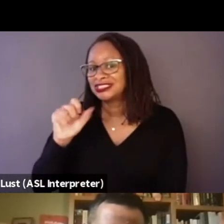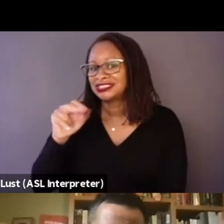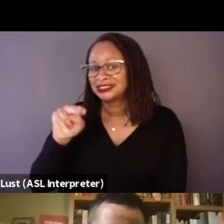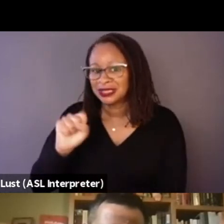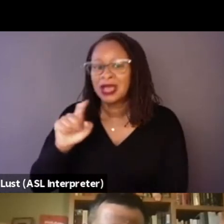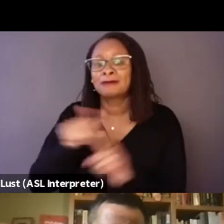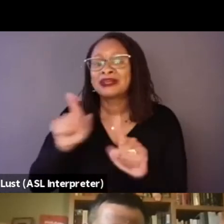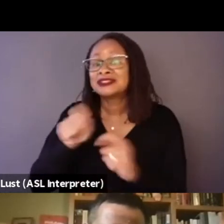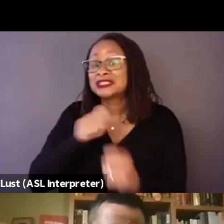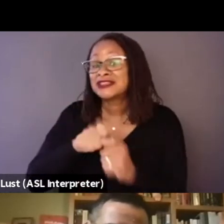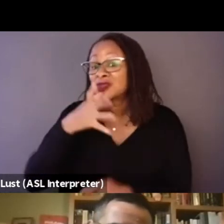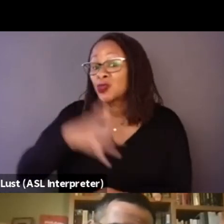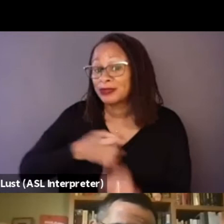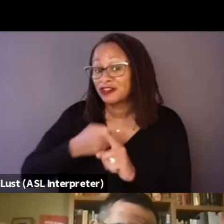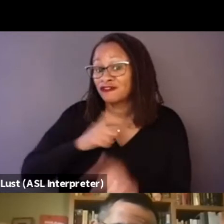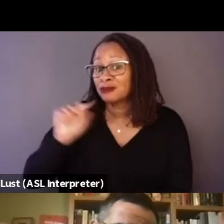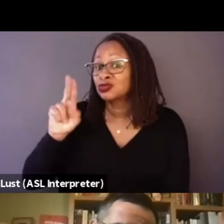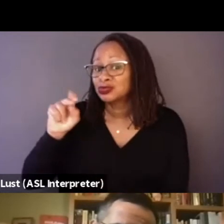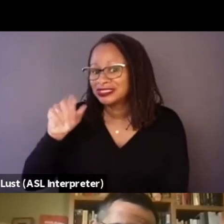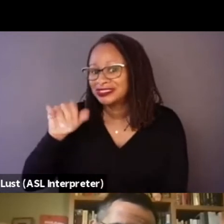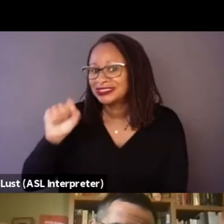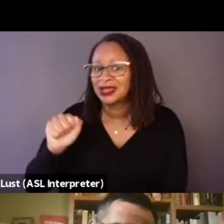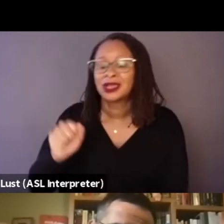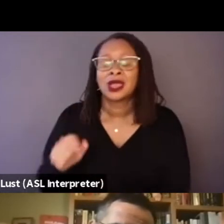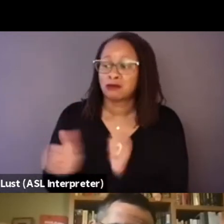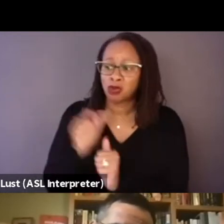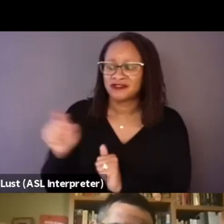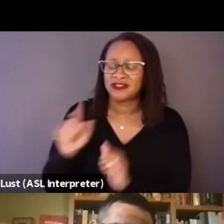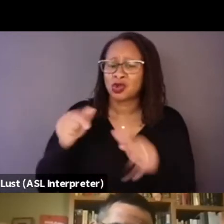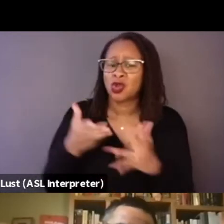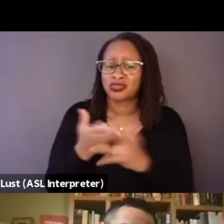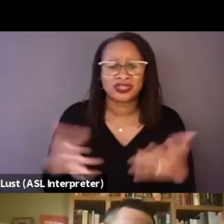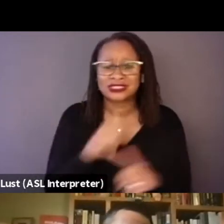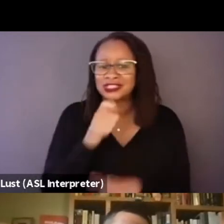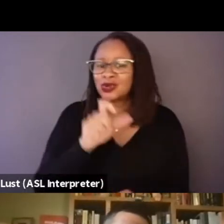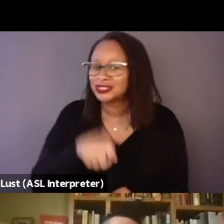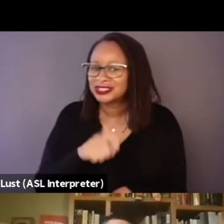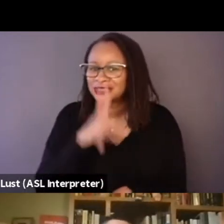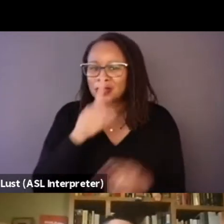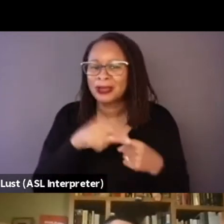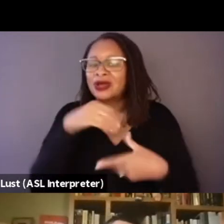Most of them have gone through a lot of things that they didn't necessarily talk about in the documentary, but they went through stuff